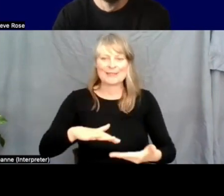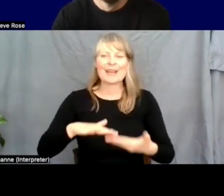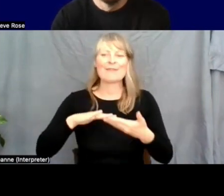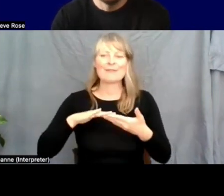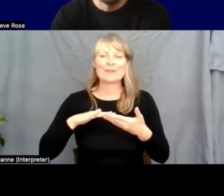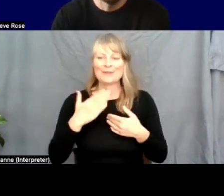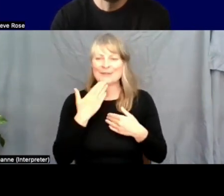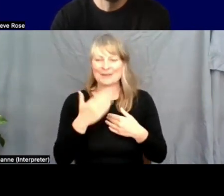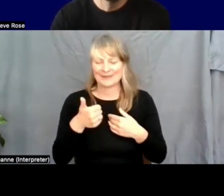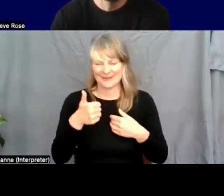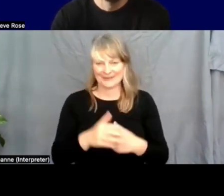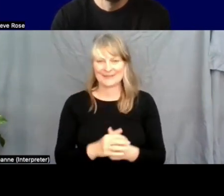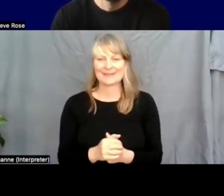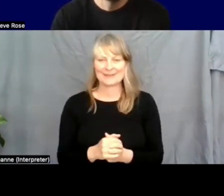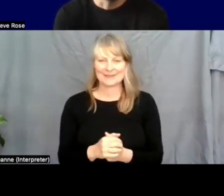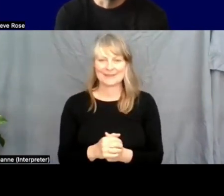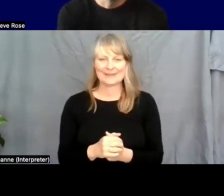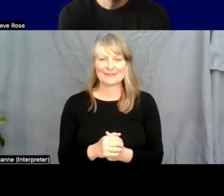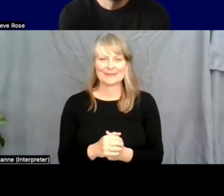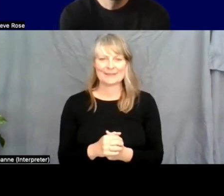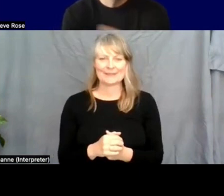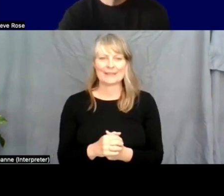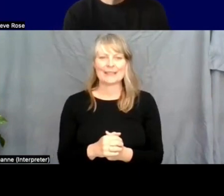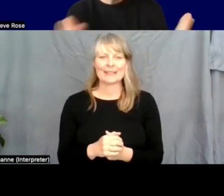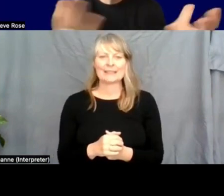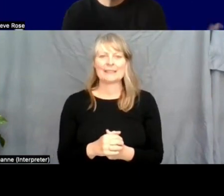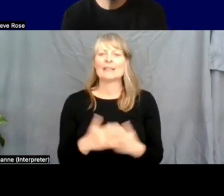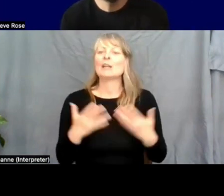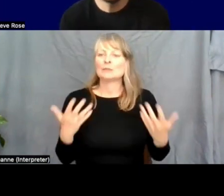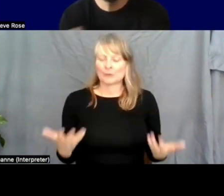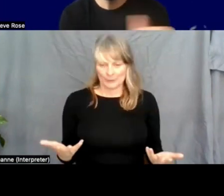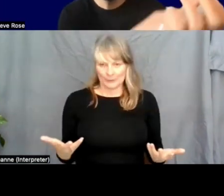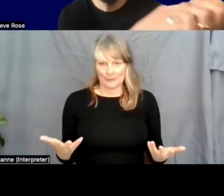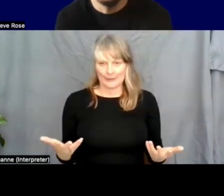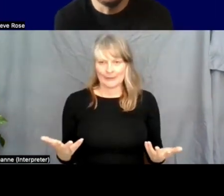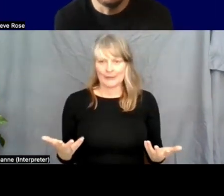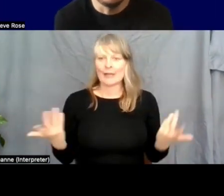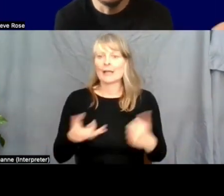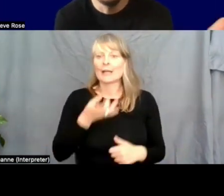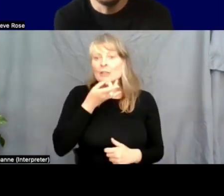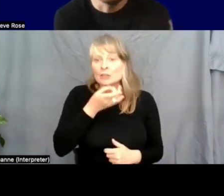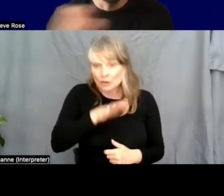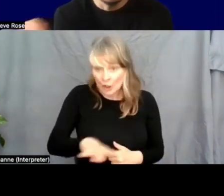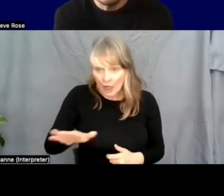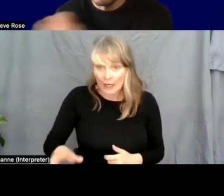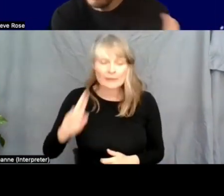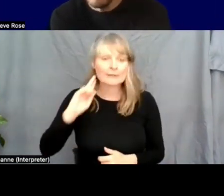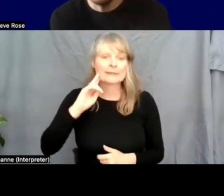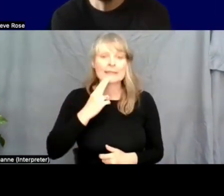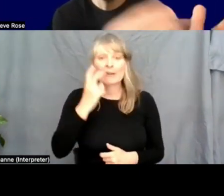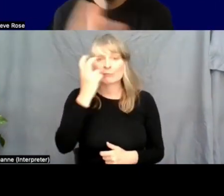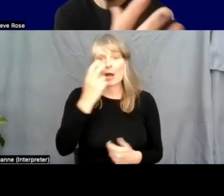And so we need to think about for a child who may be deafblind, or even an adult who may be deafblind,